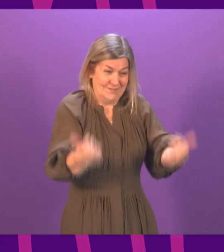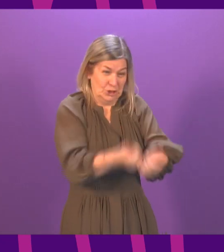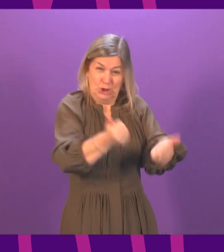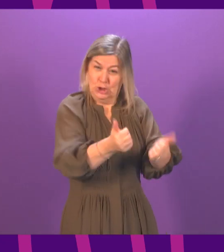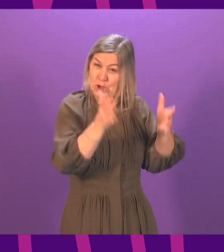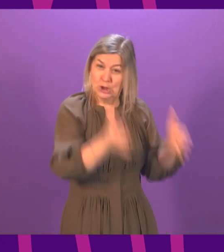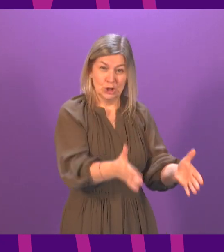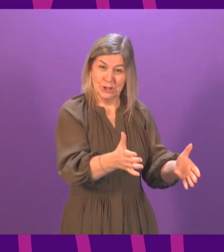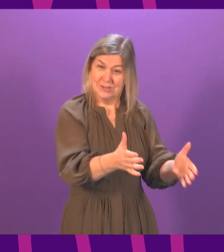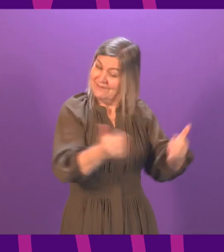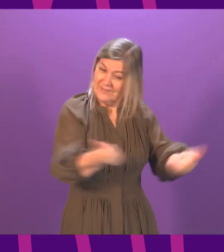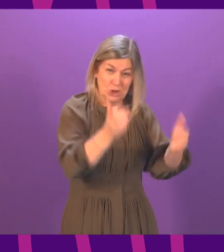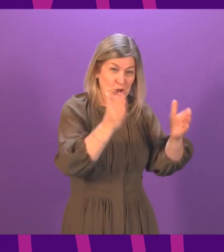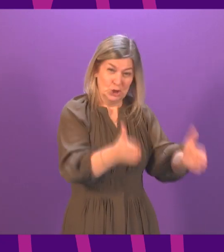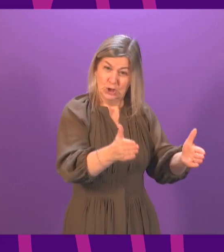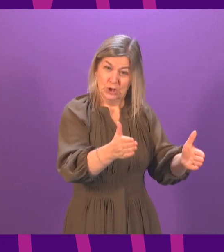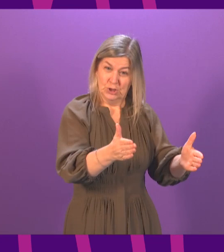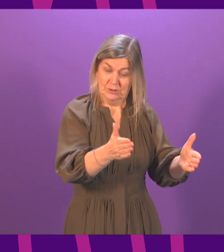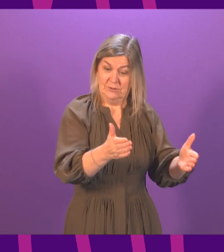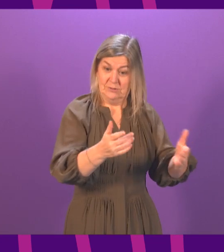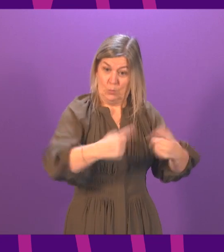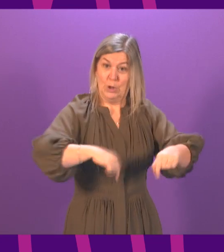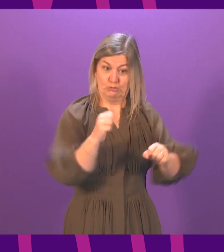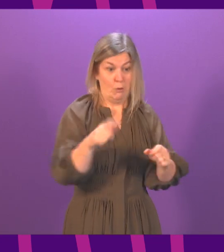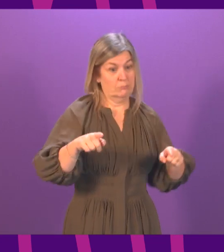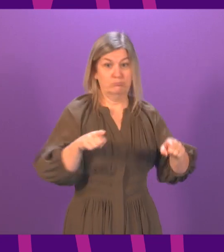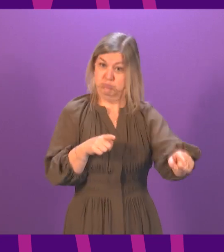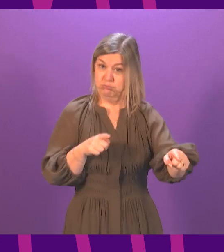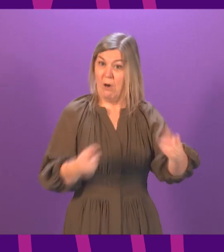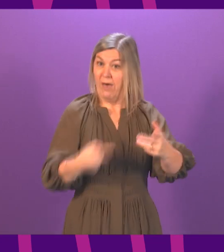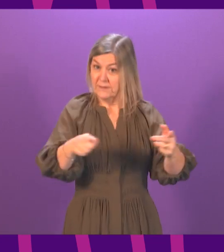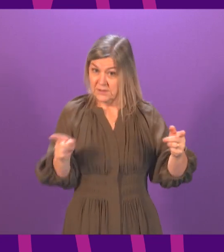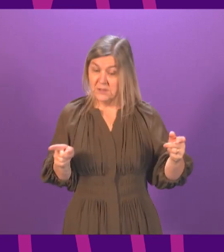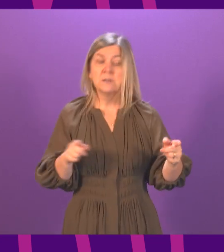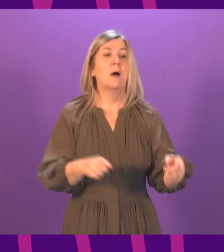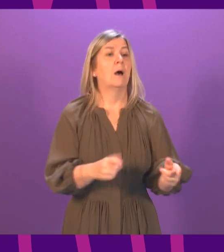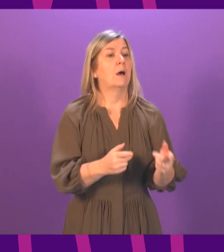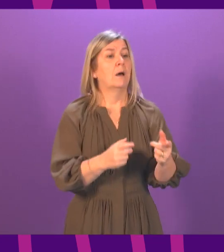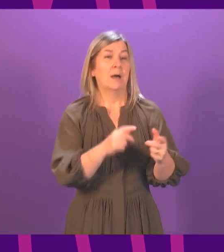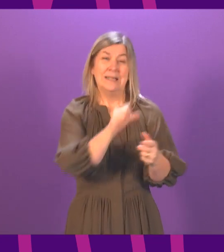other parts of the UK in that achievement. We are now 60 per cent through the over-80s and on